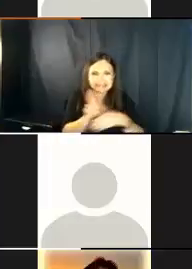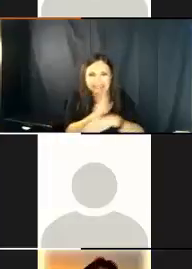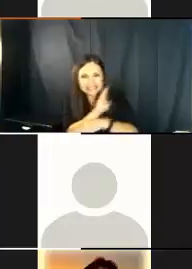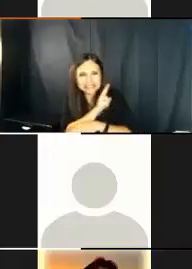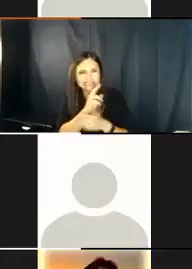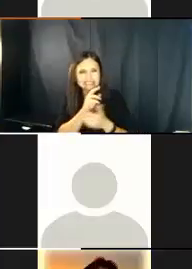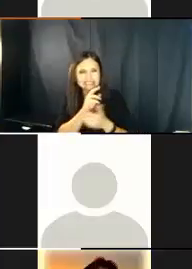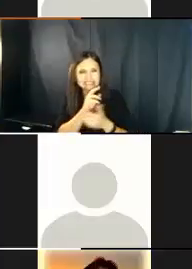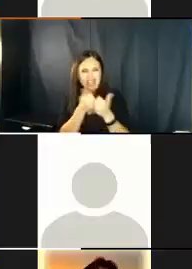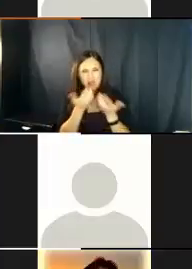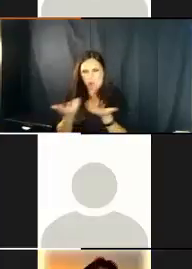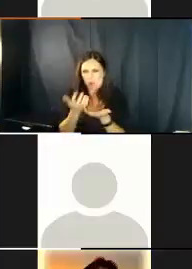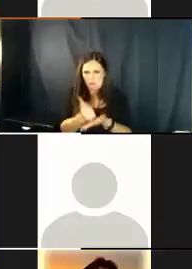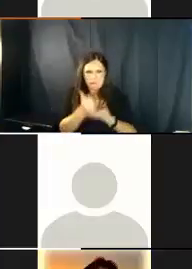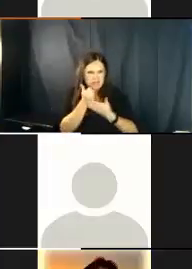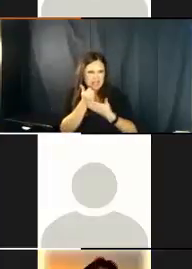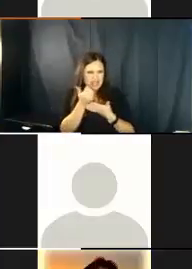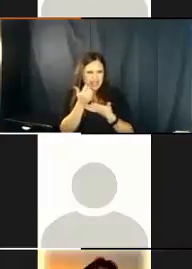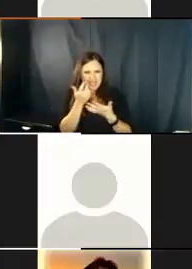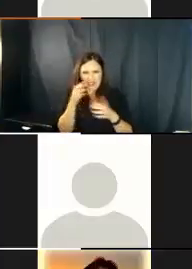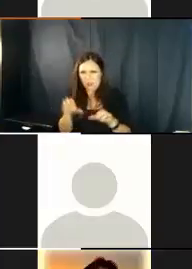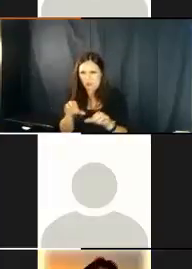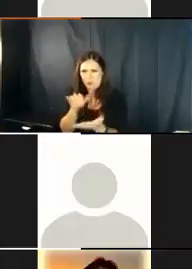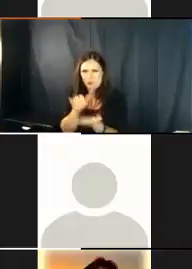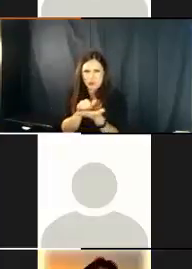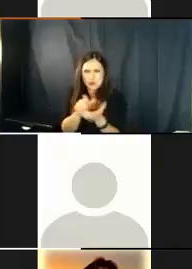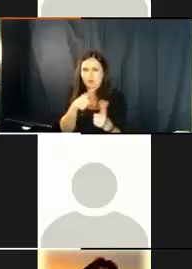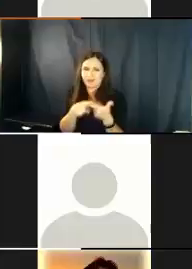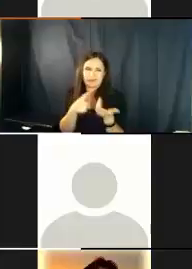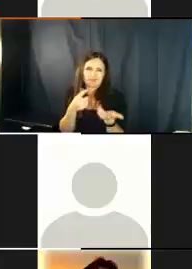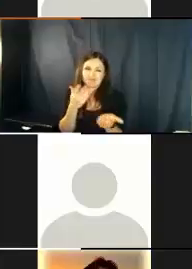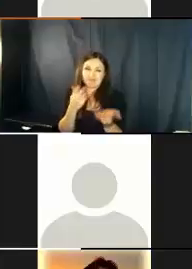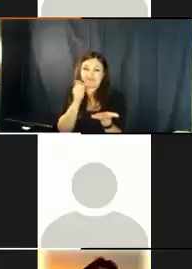it doesn't make sense for for my teachers to learn it.